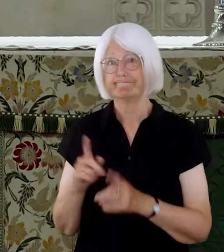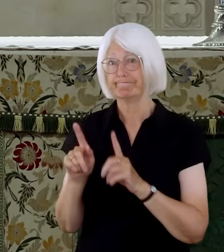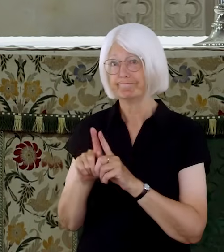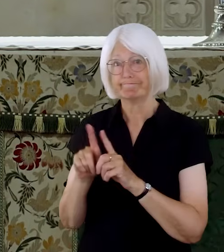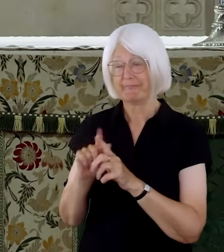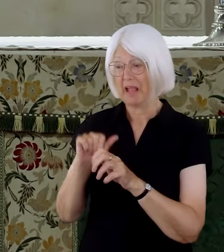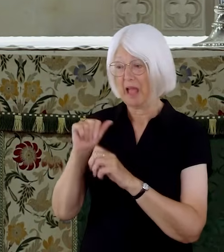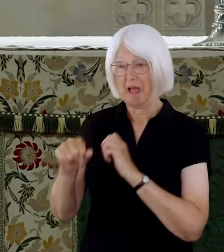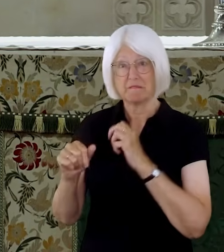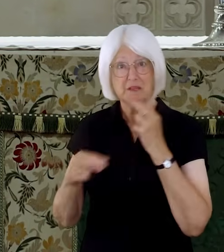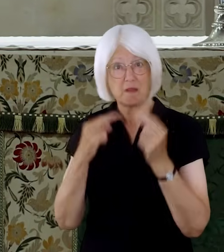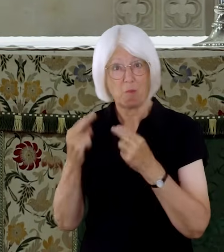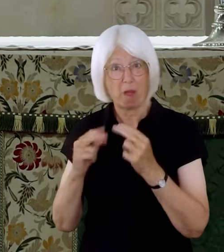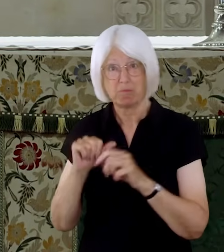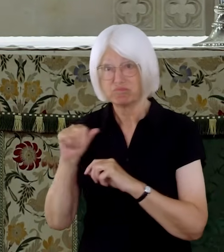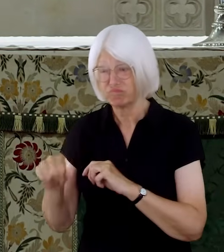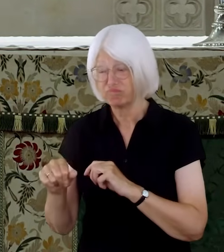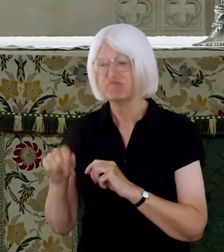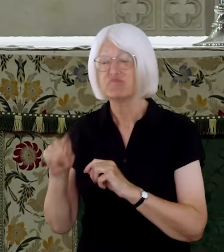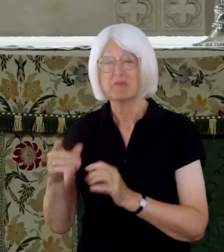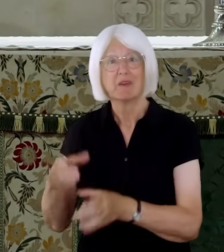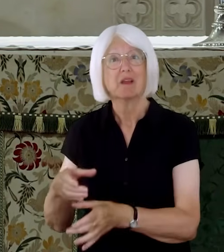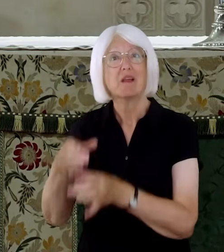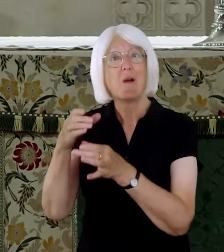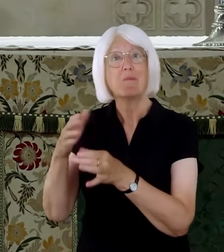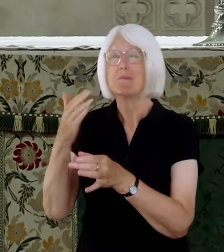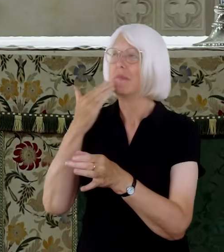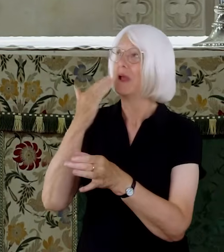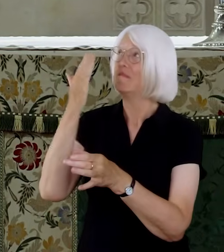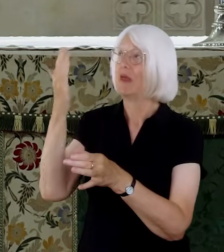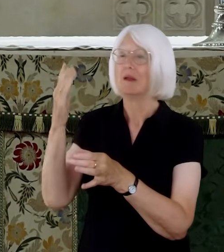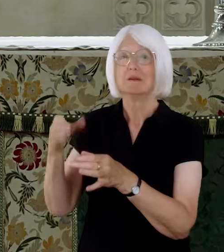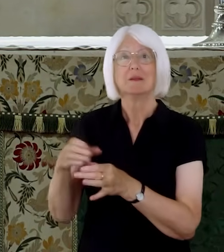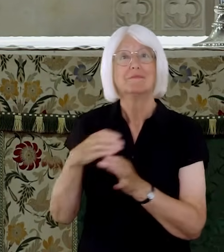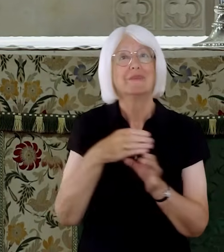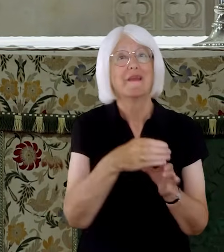In the same way after supper, he took the cup and gave you thanks.